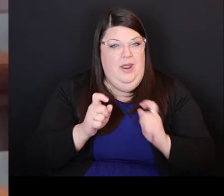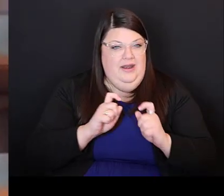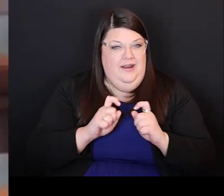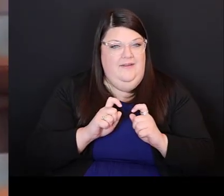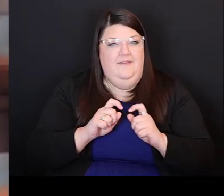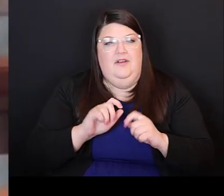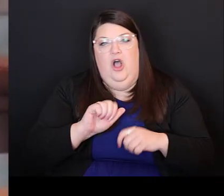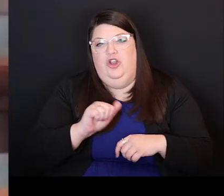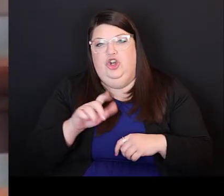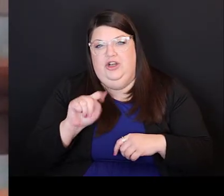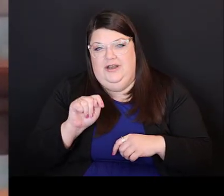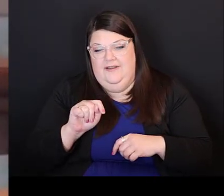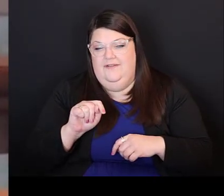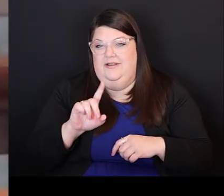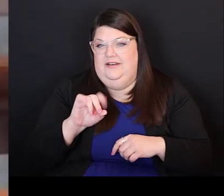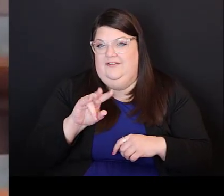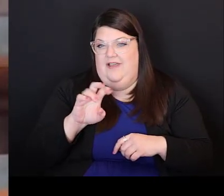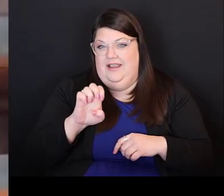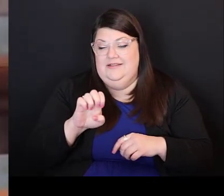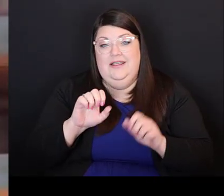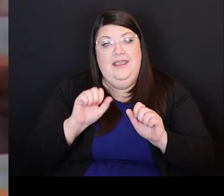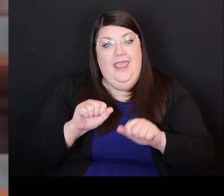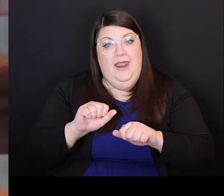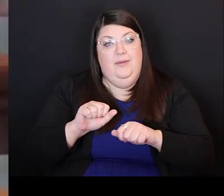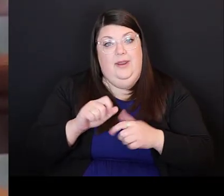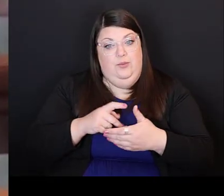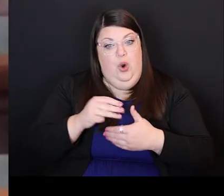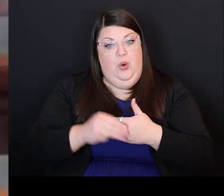that device can be programmed with Alexa voice commands.